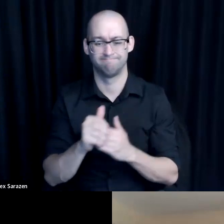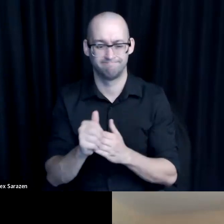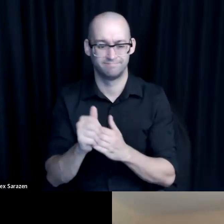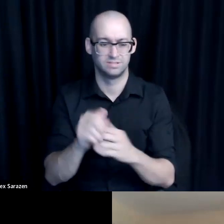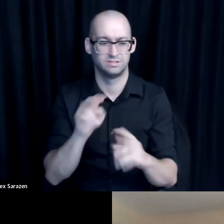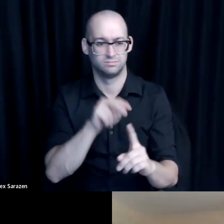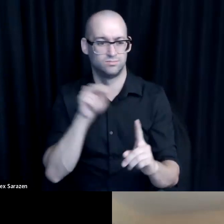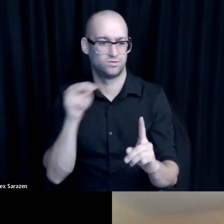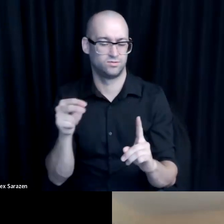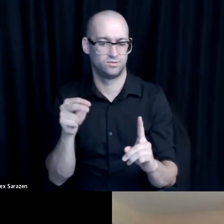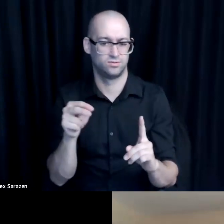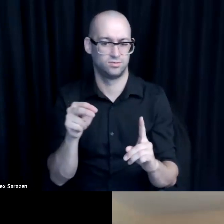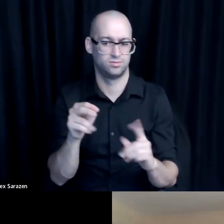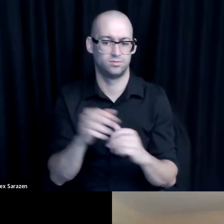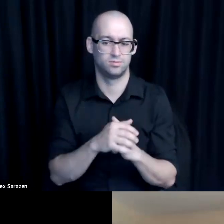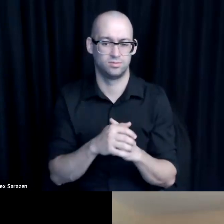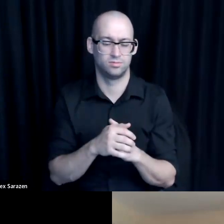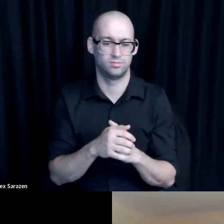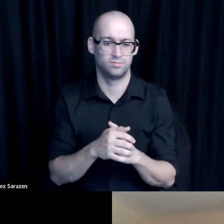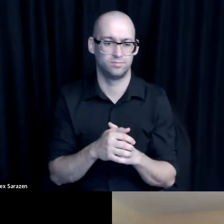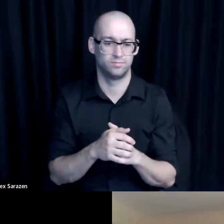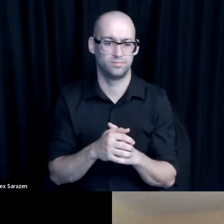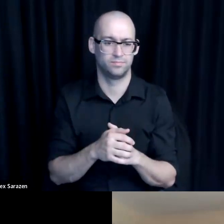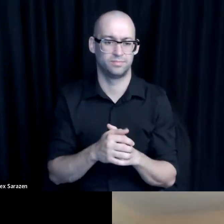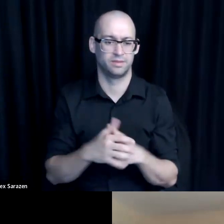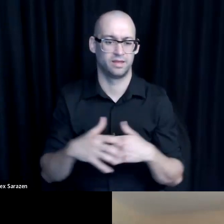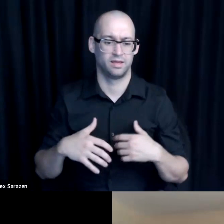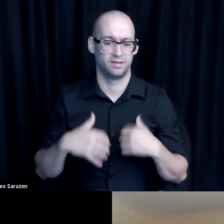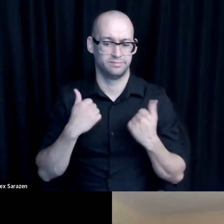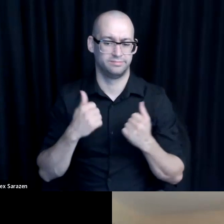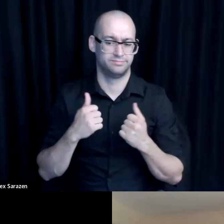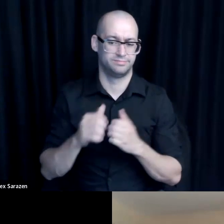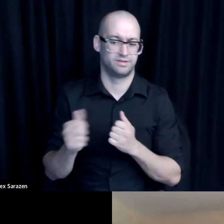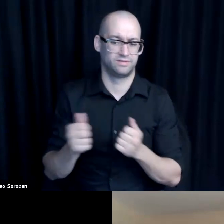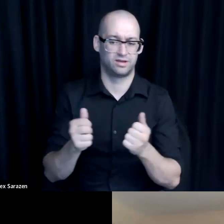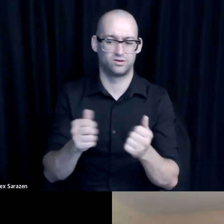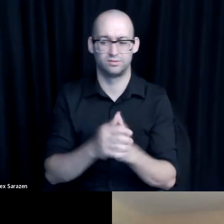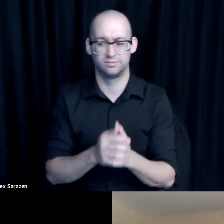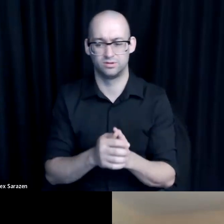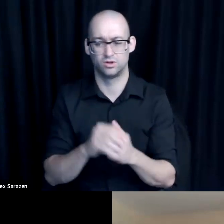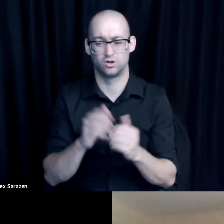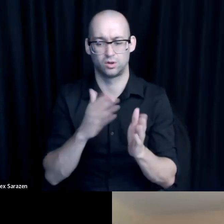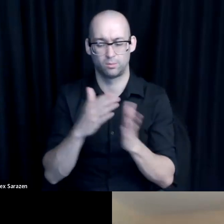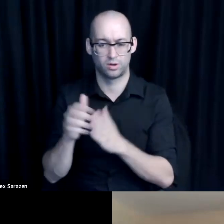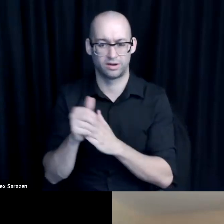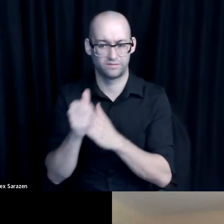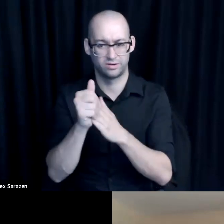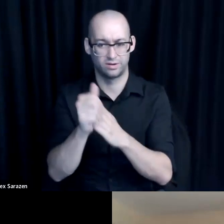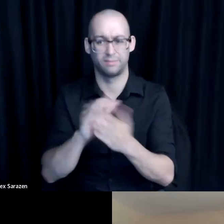using like or empowering health navigators or community navigators to be digital navigators. So